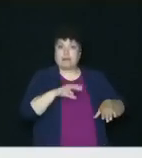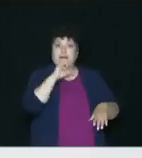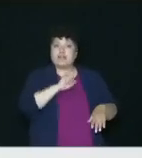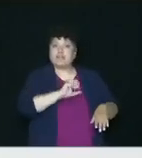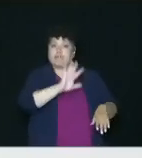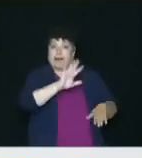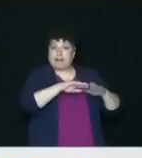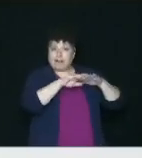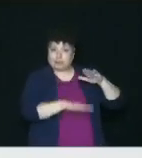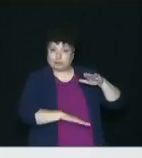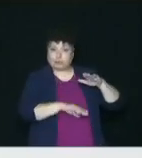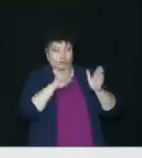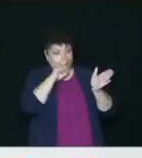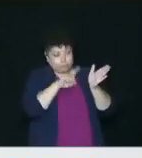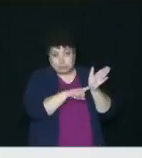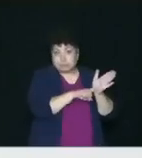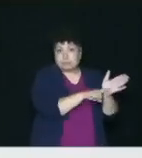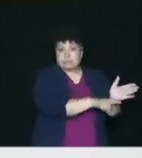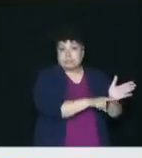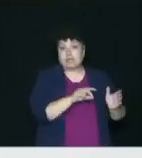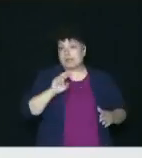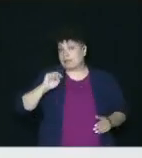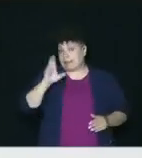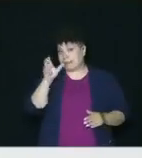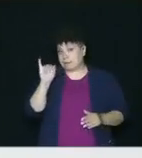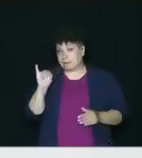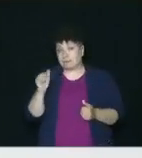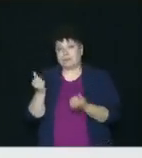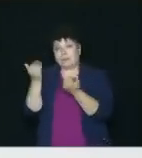AS WELL AS THE SPREAD AND